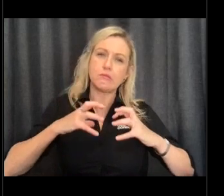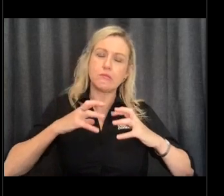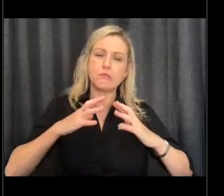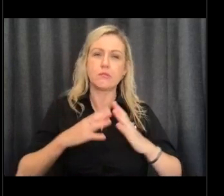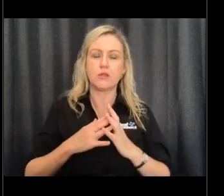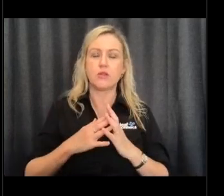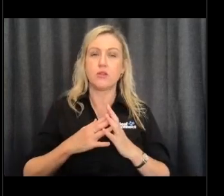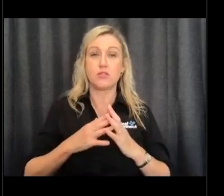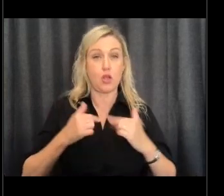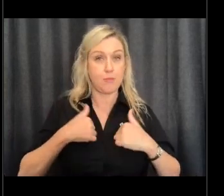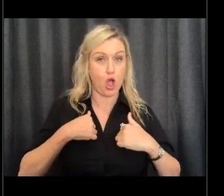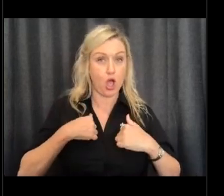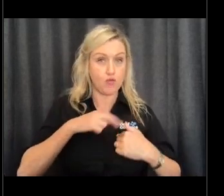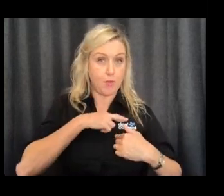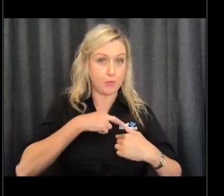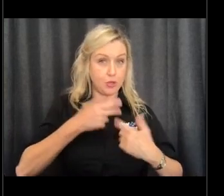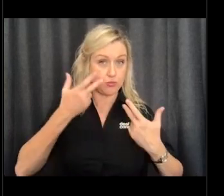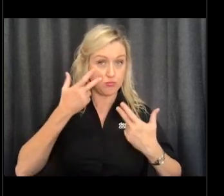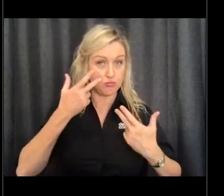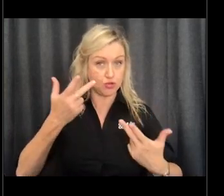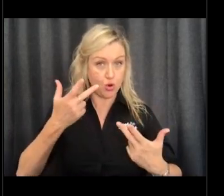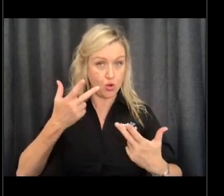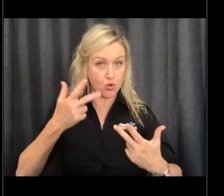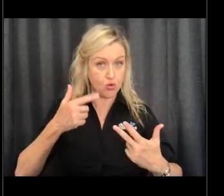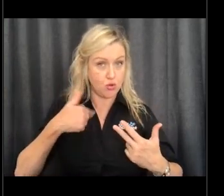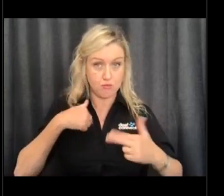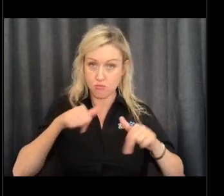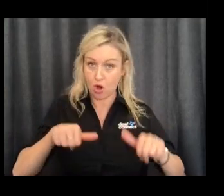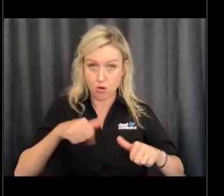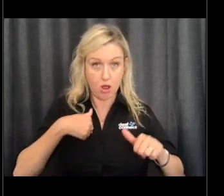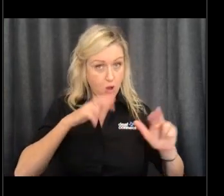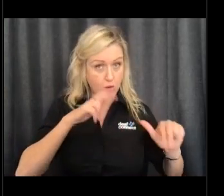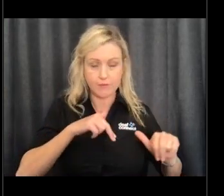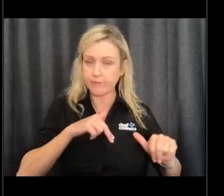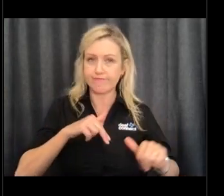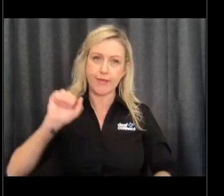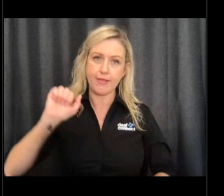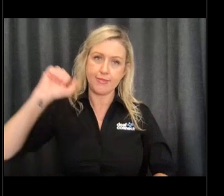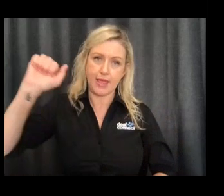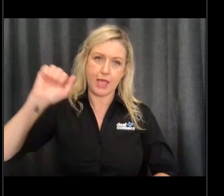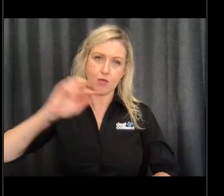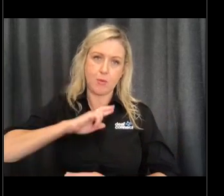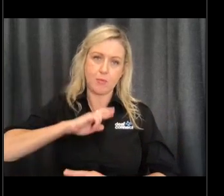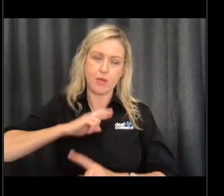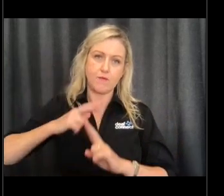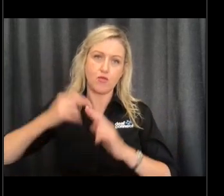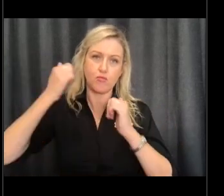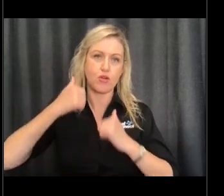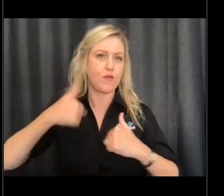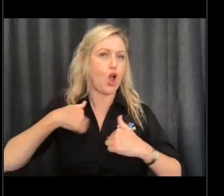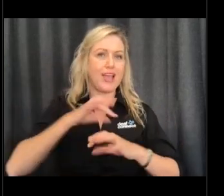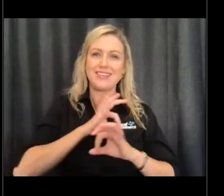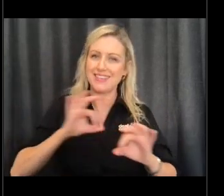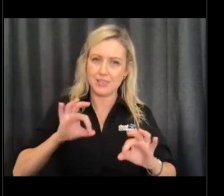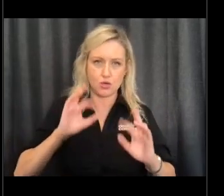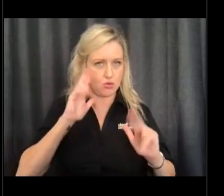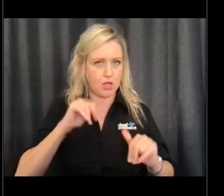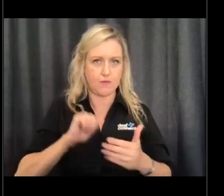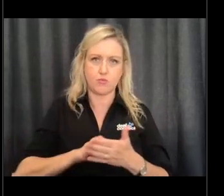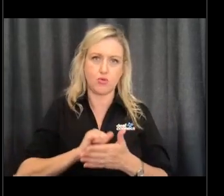So what I've found, I've raised this with insurers and the insurance council, is people